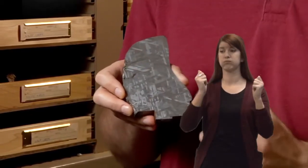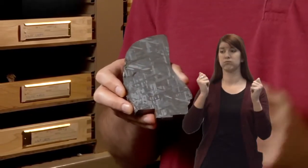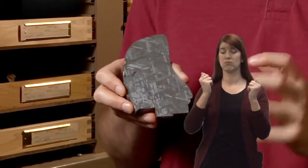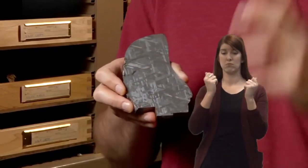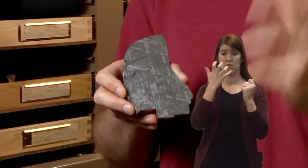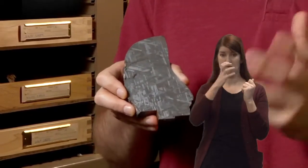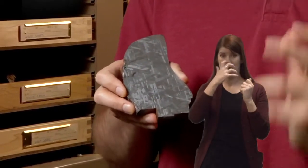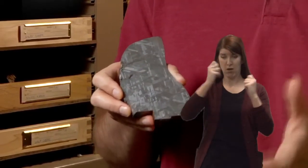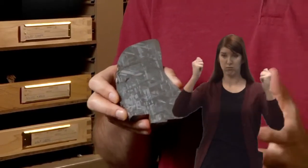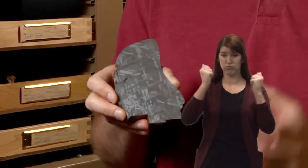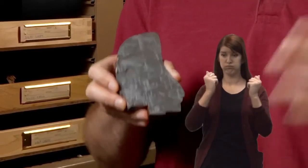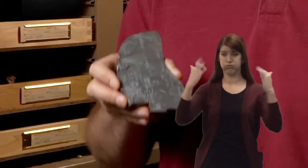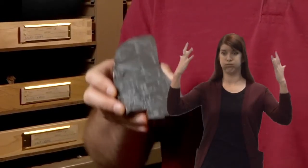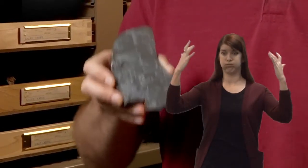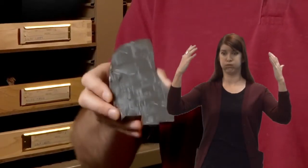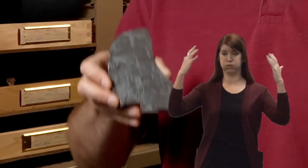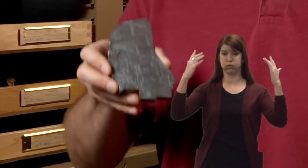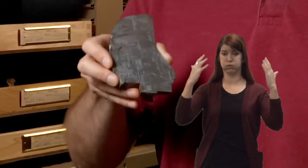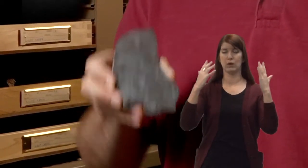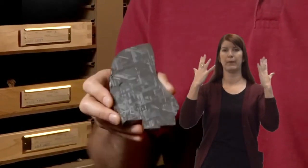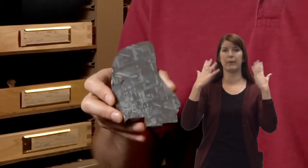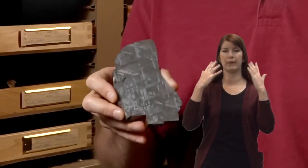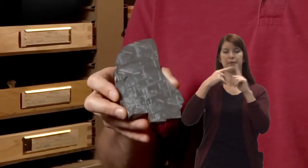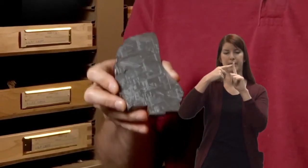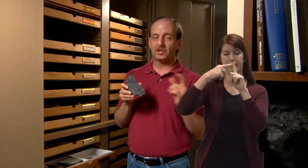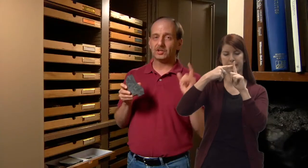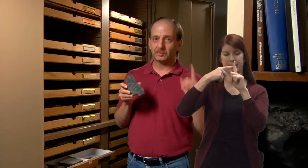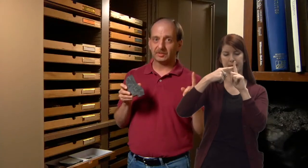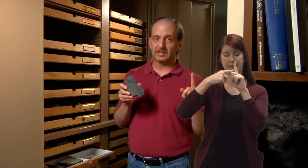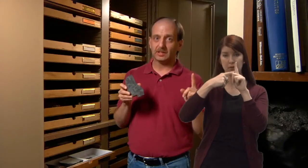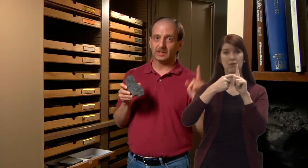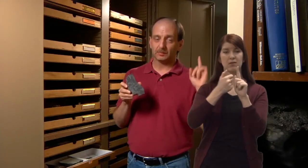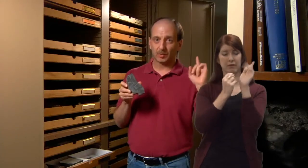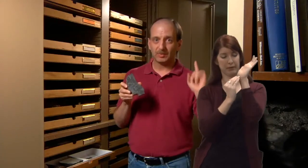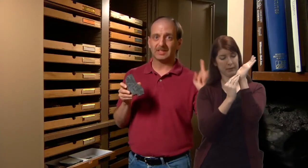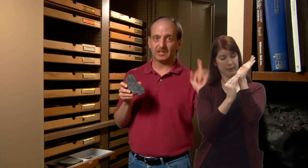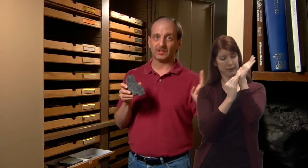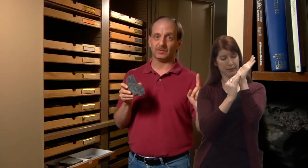and these crystals actually formed at one degree per million years.